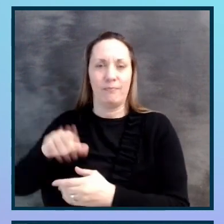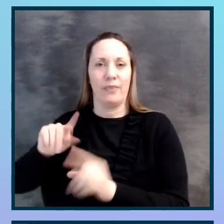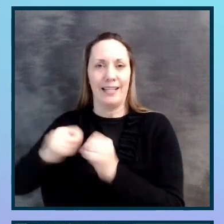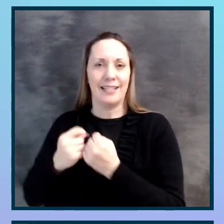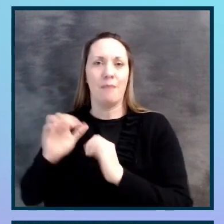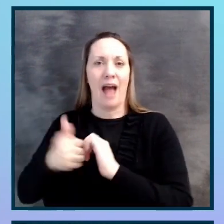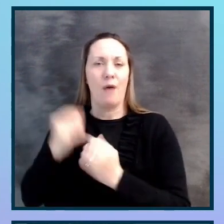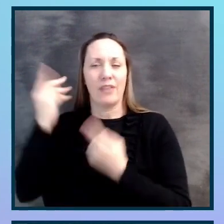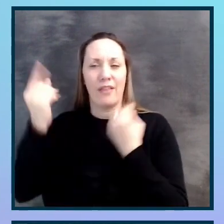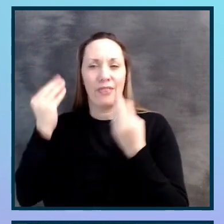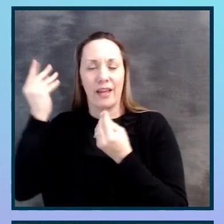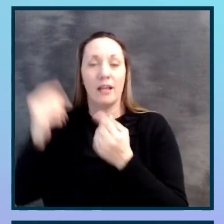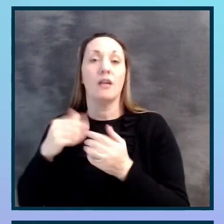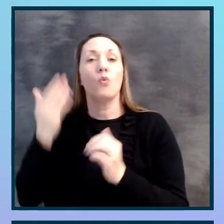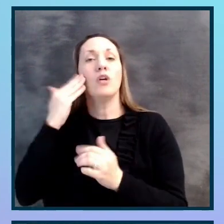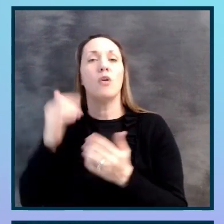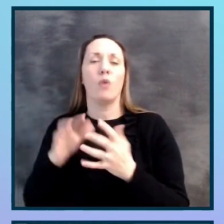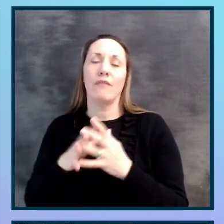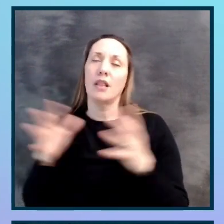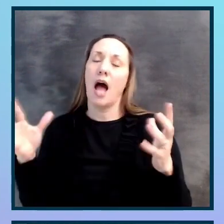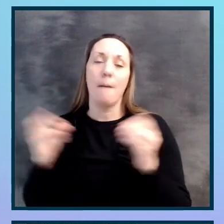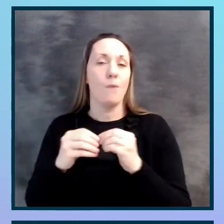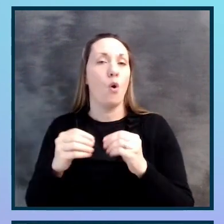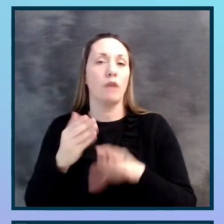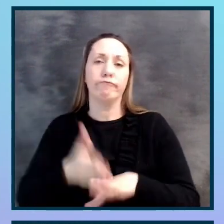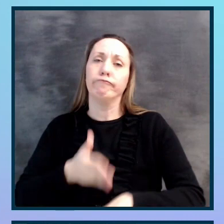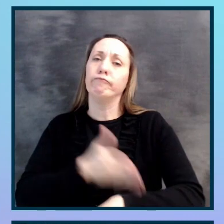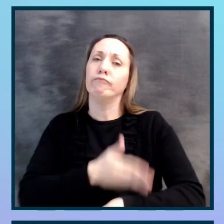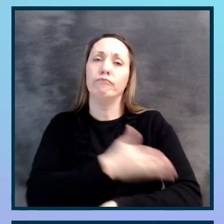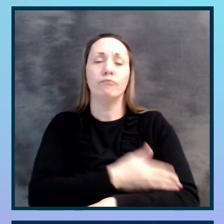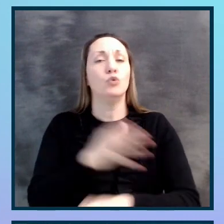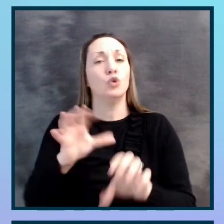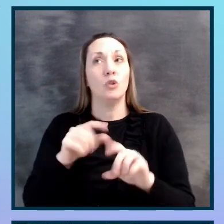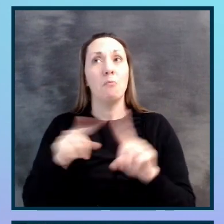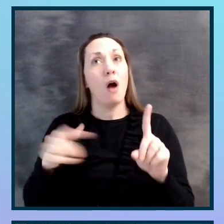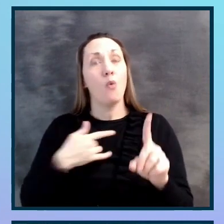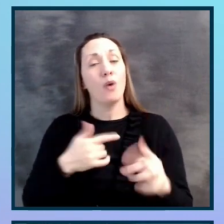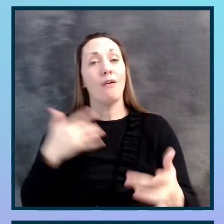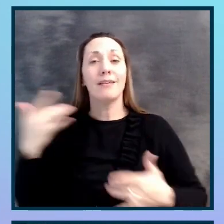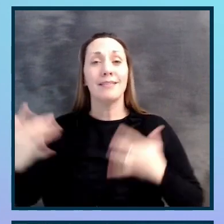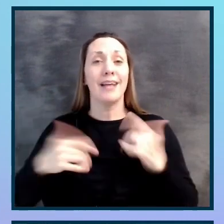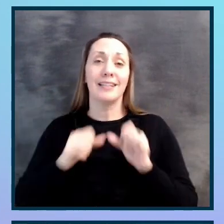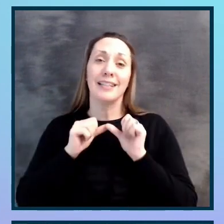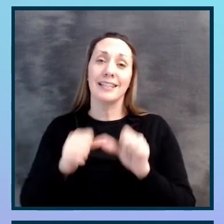we know that we still have a long way to go, but we are very excited to continue building on these efforts,